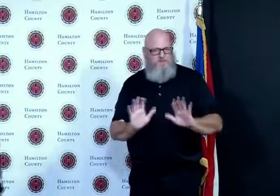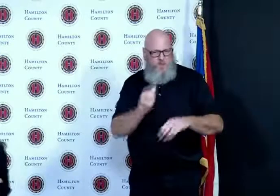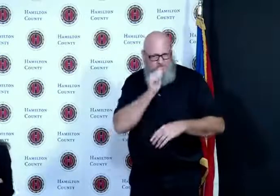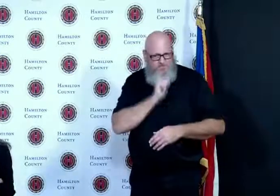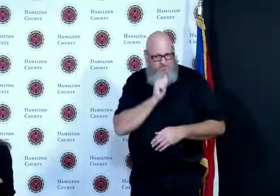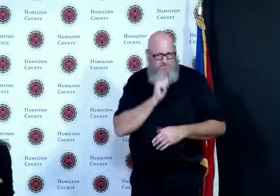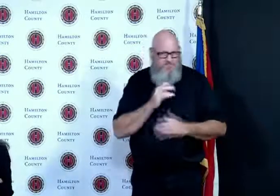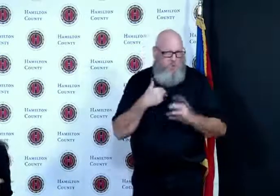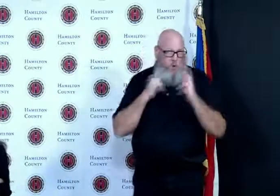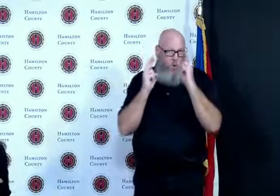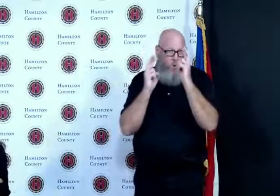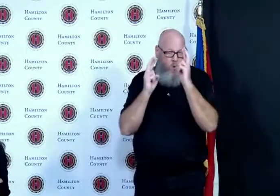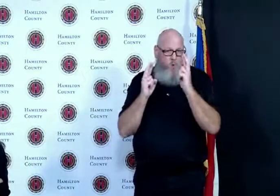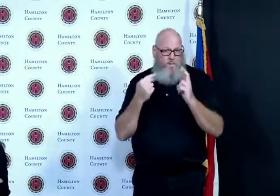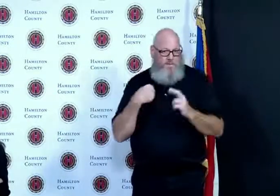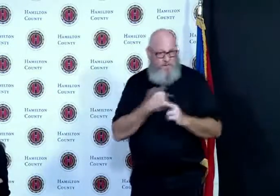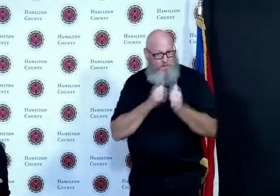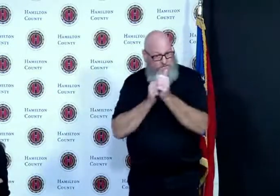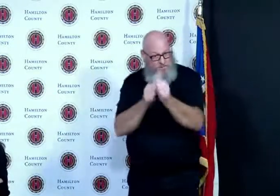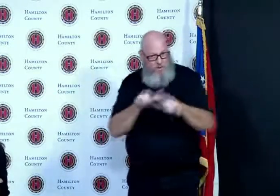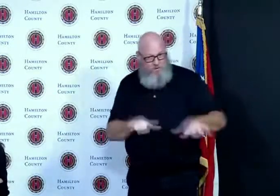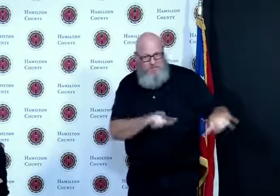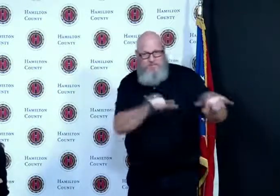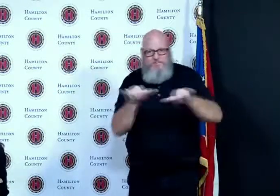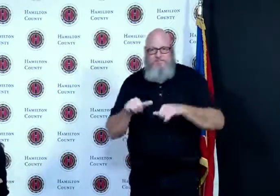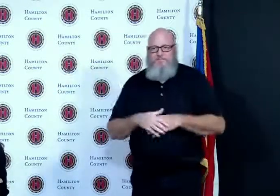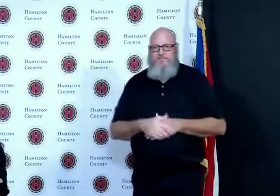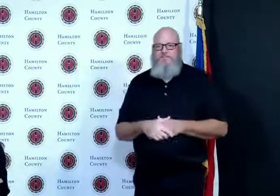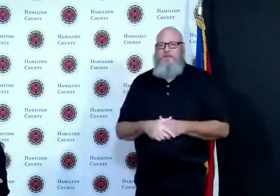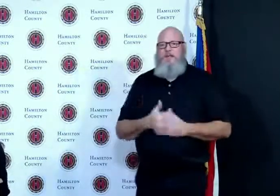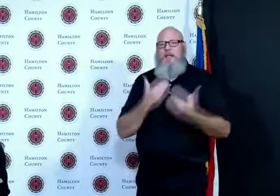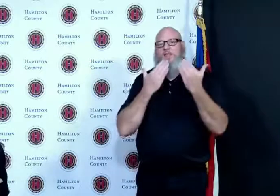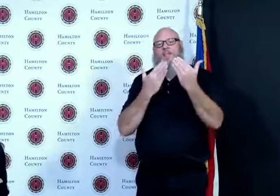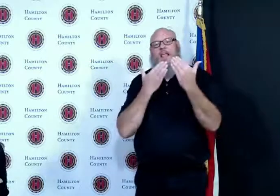well thank you thanks again happy inauguration day to everyone I just want to give one